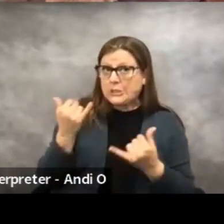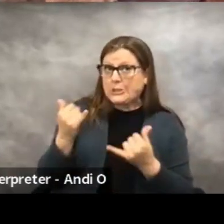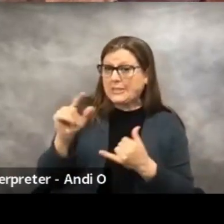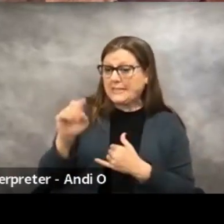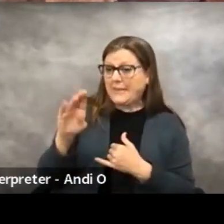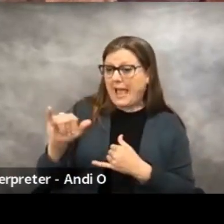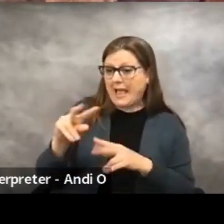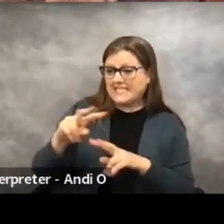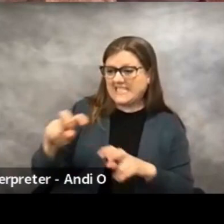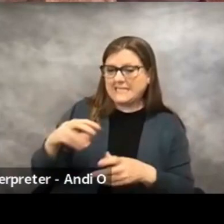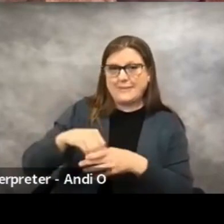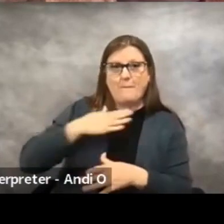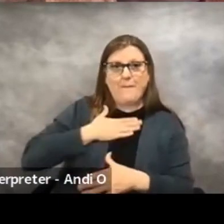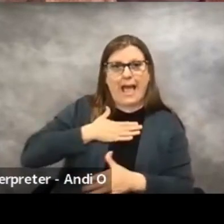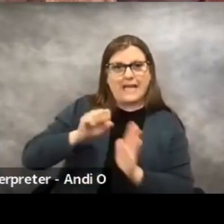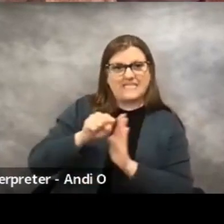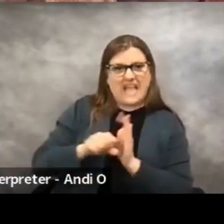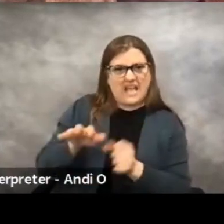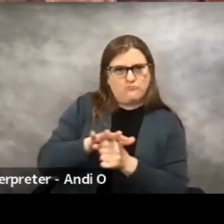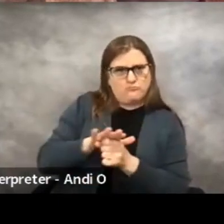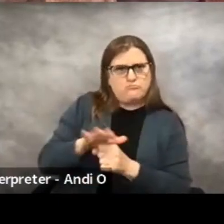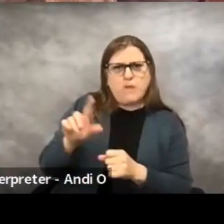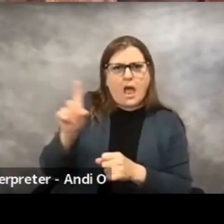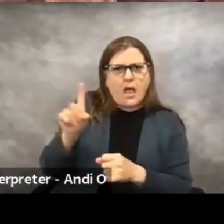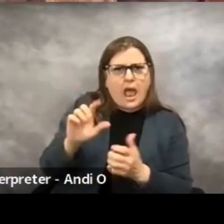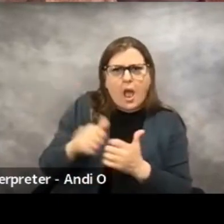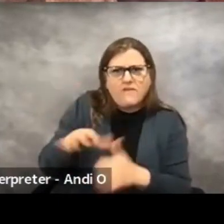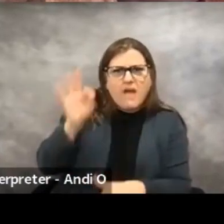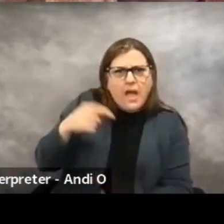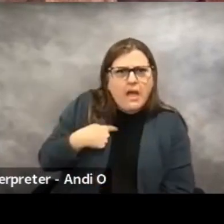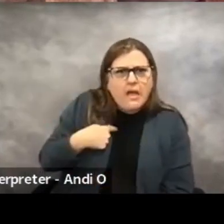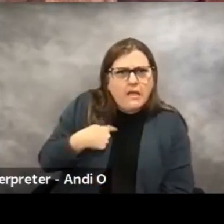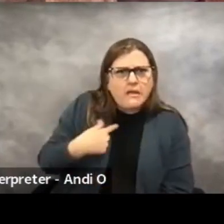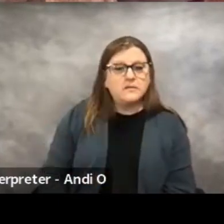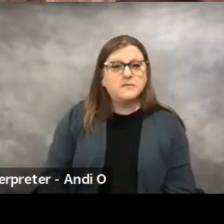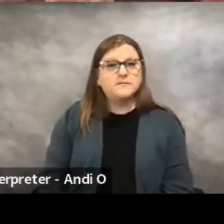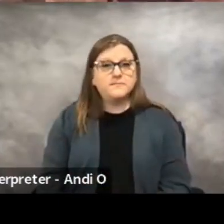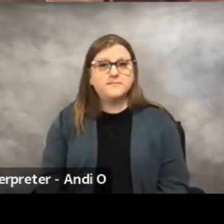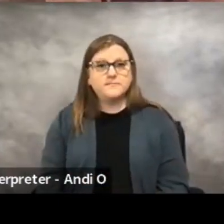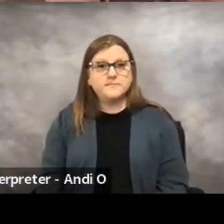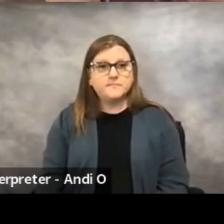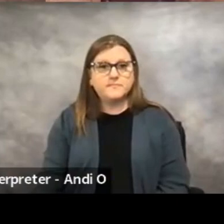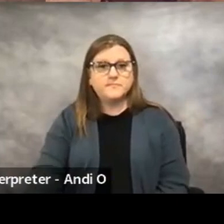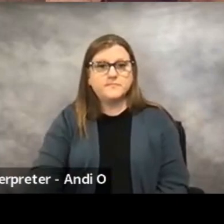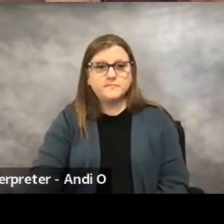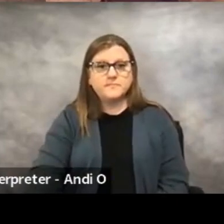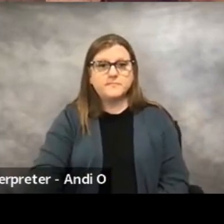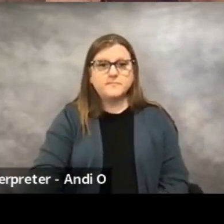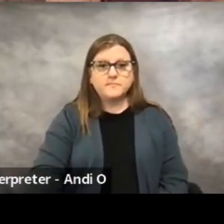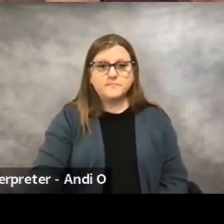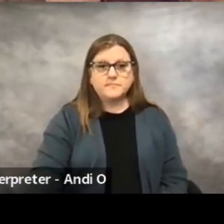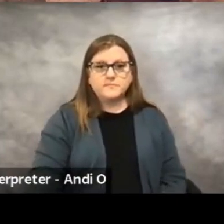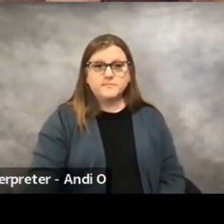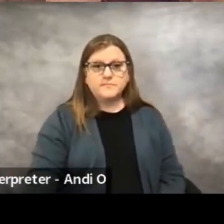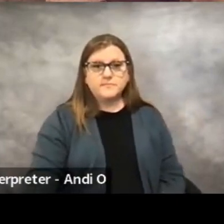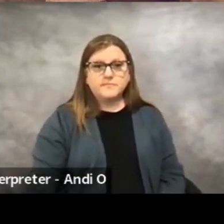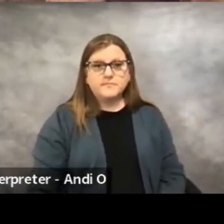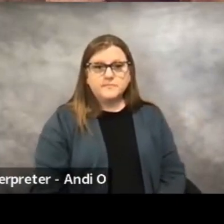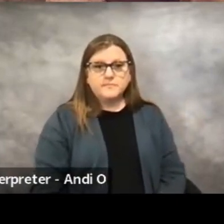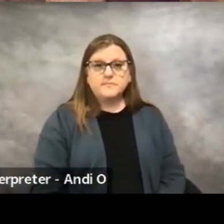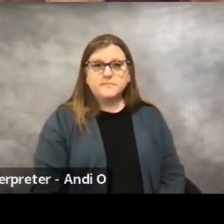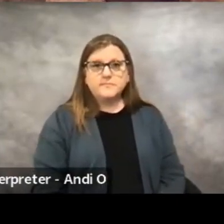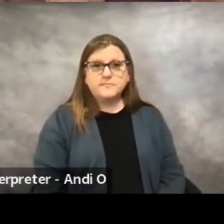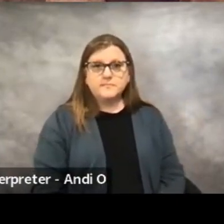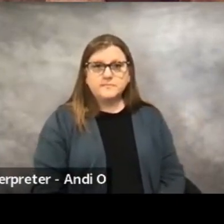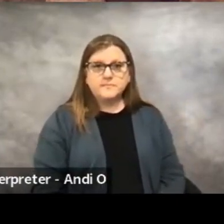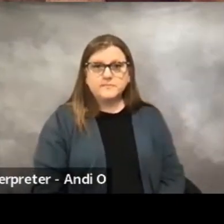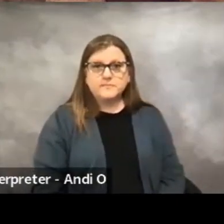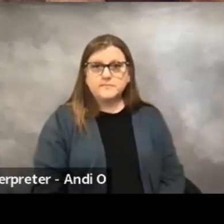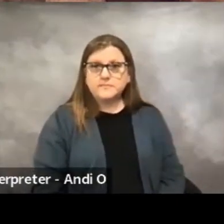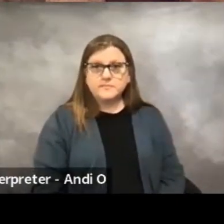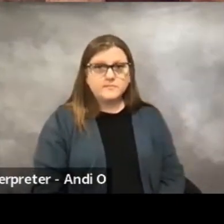Drew Nagele: I'm not quite sure